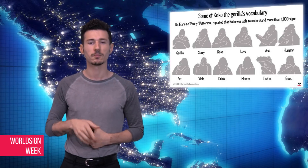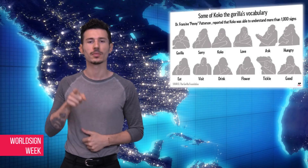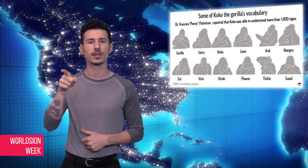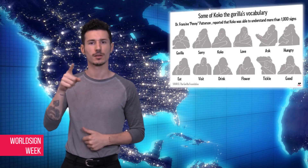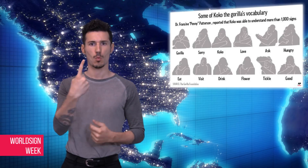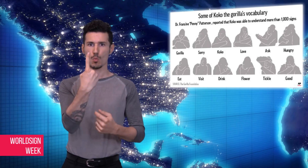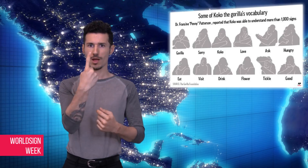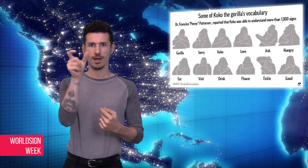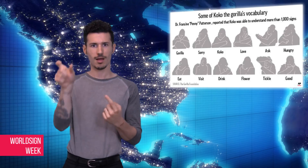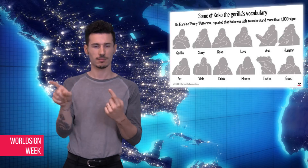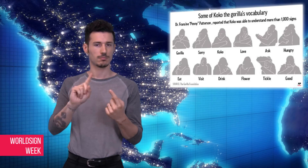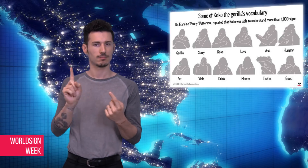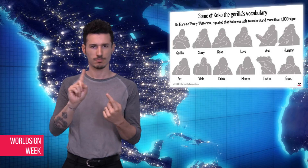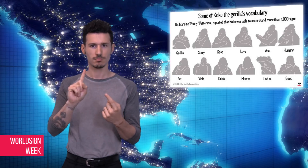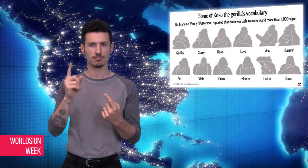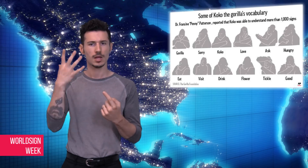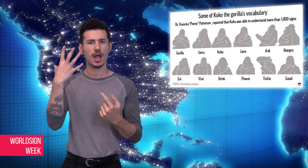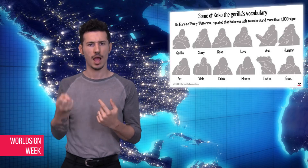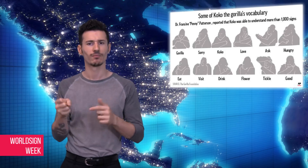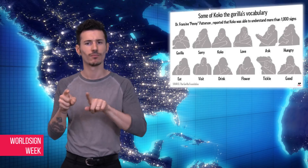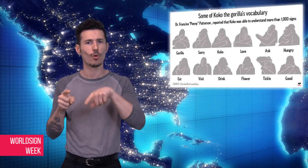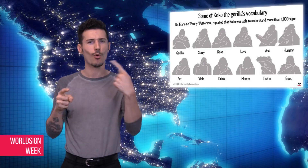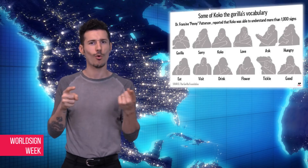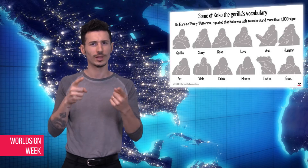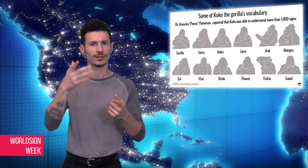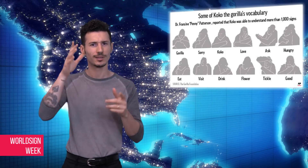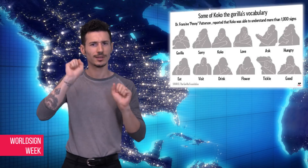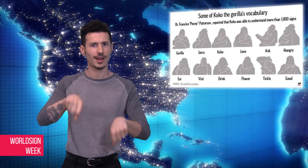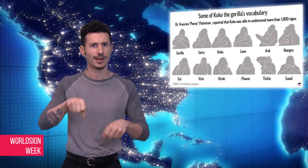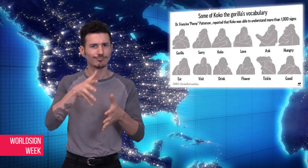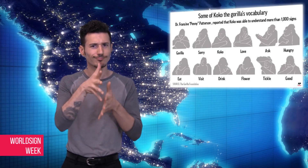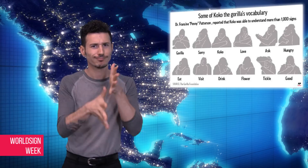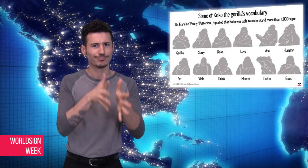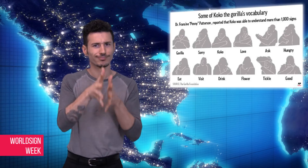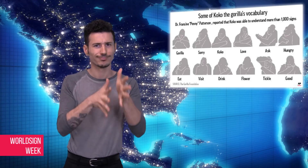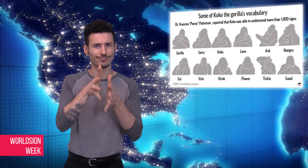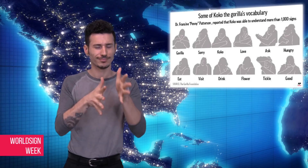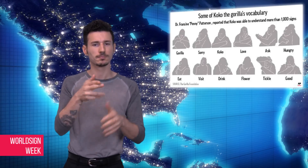communicate in sign language!